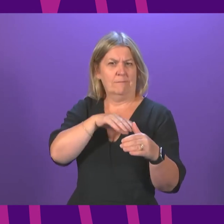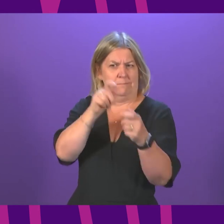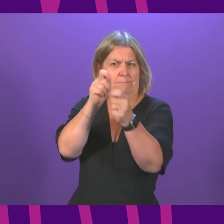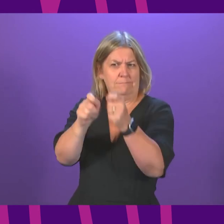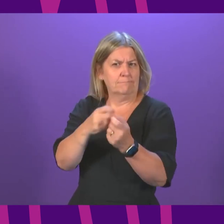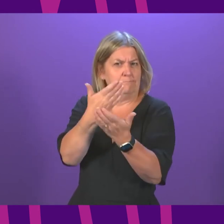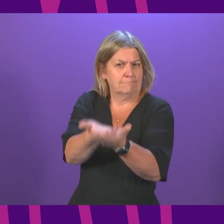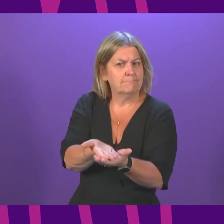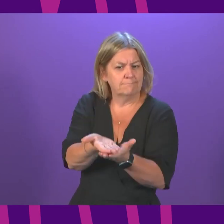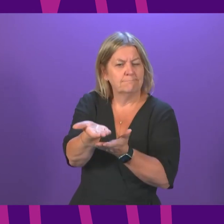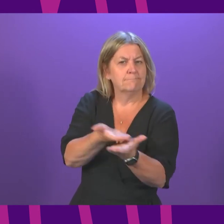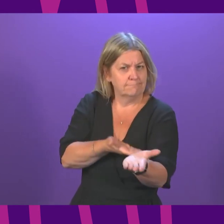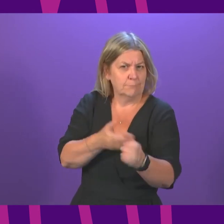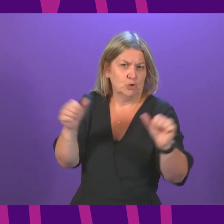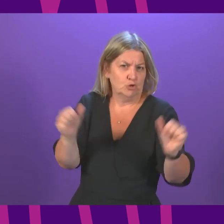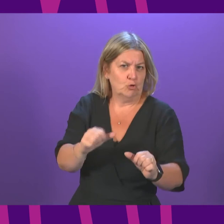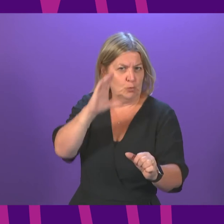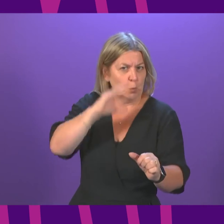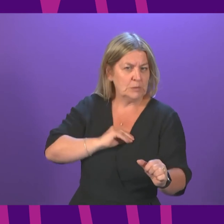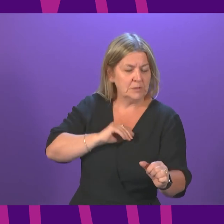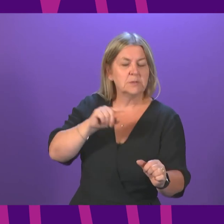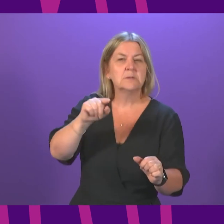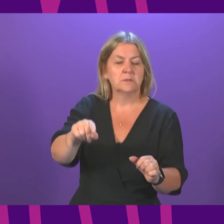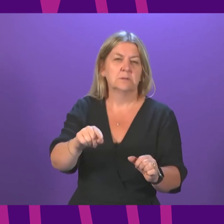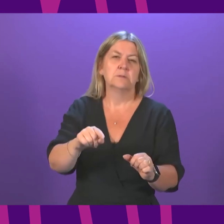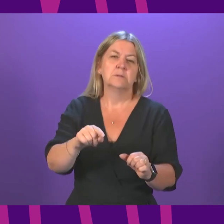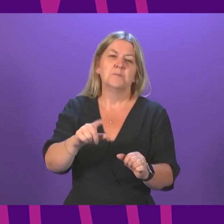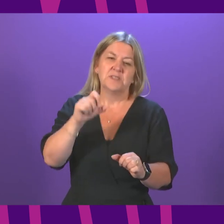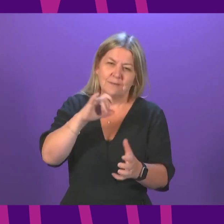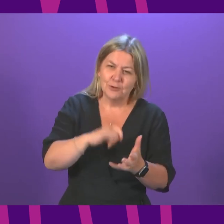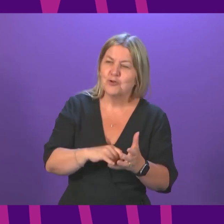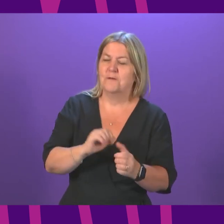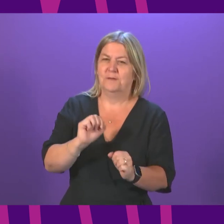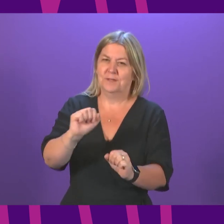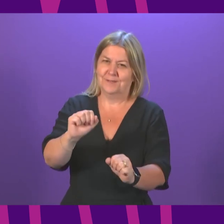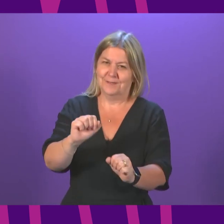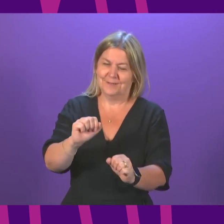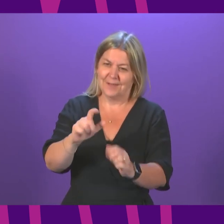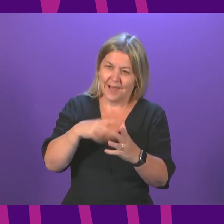to rise. As we have heard, some may wish simply to see how Covid develops over the summer,